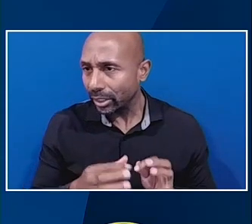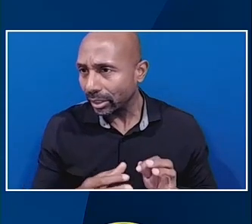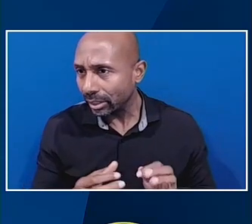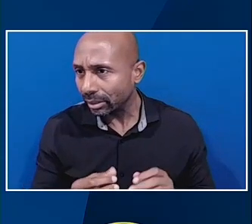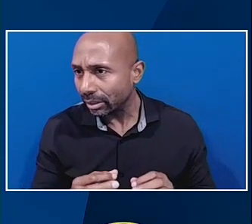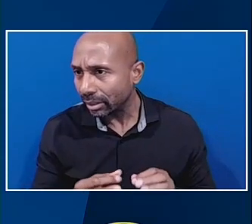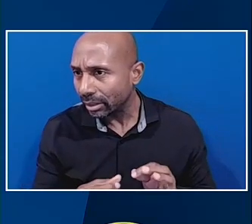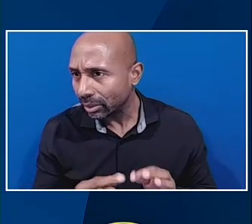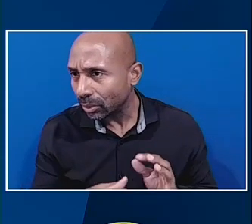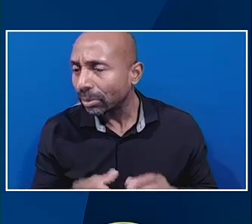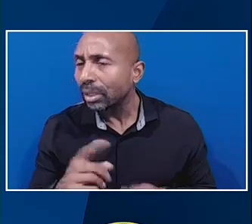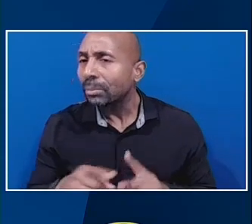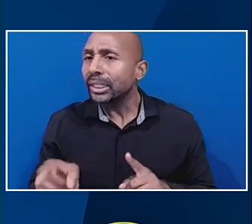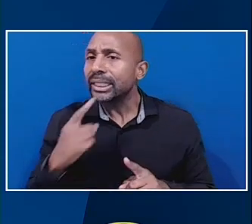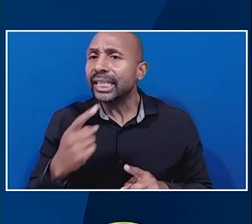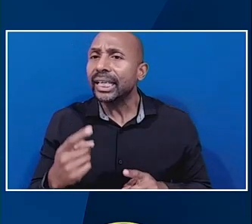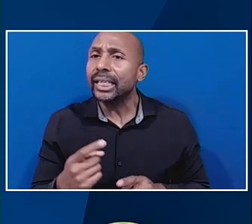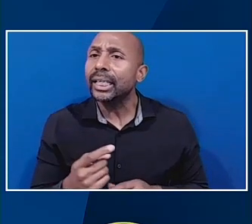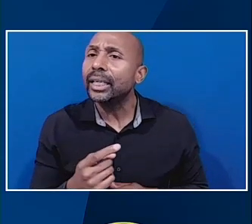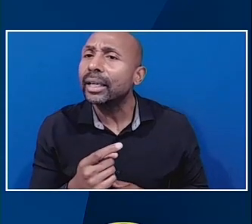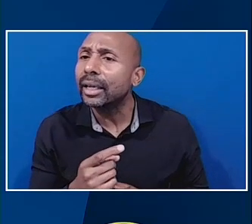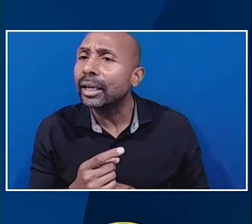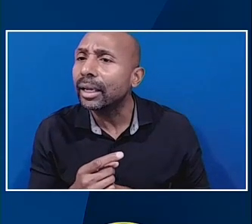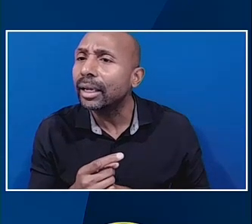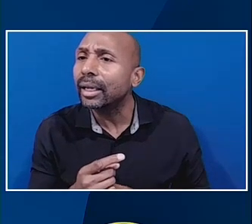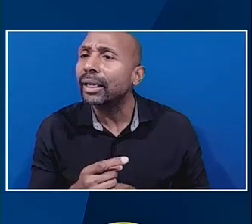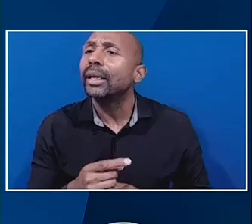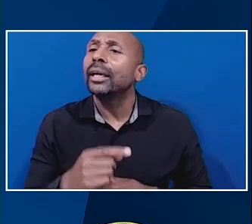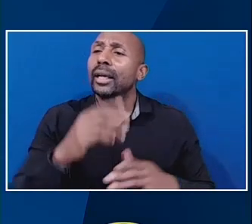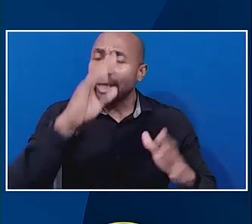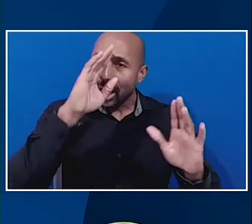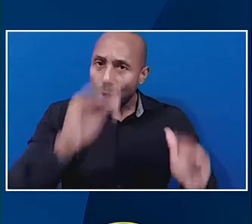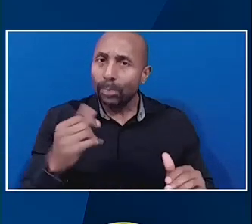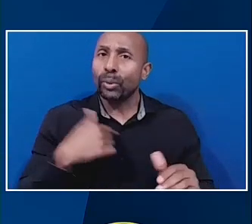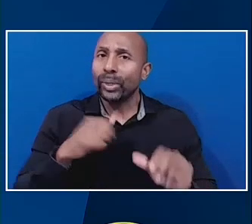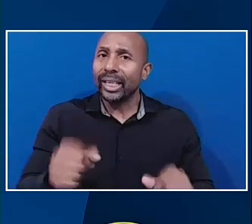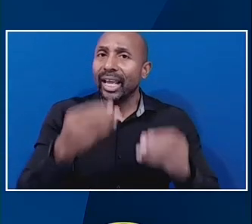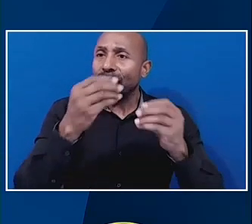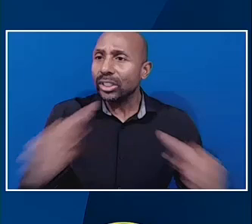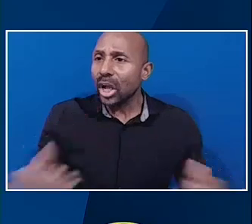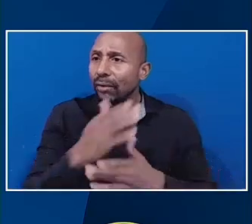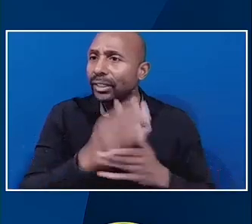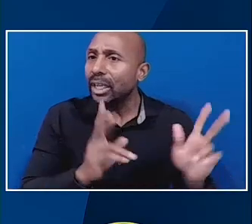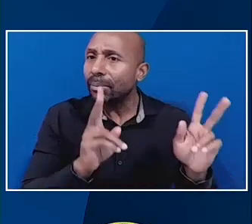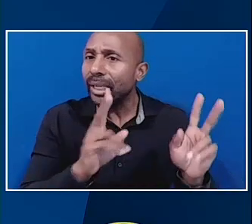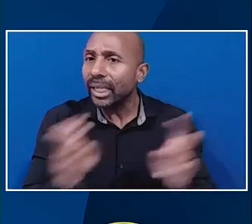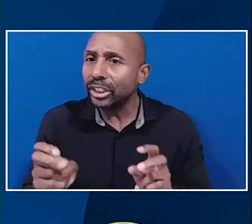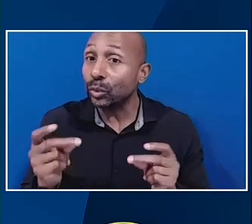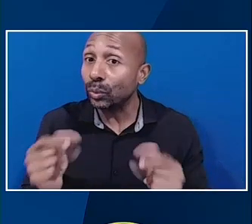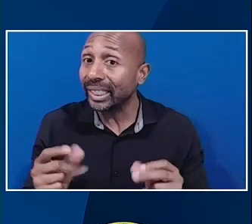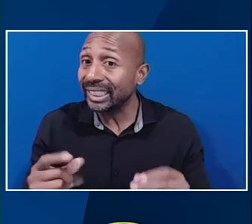So if we- you know, hopefully we can resolve some issues relatively quickly, yielding us more time to discuss those